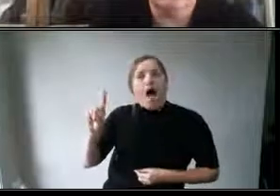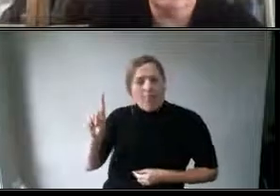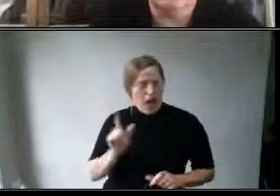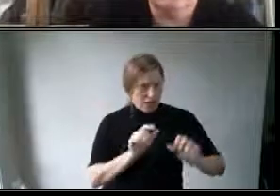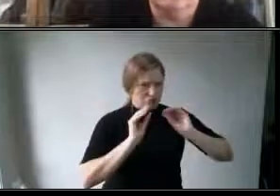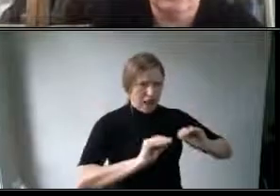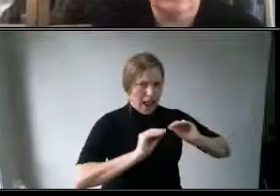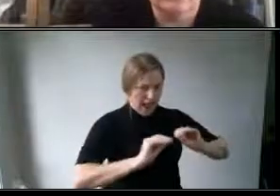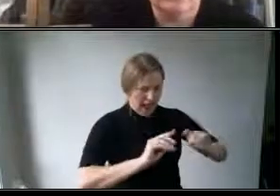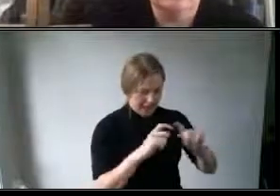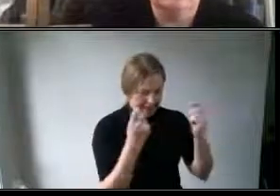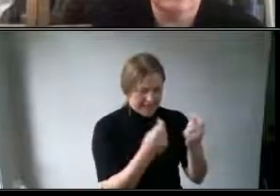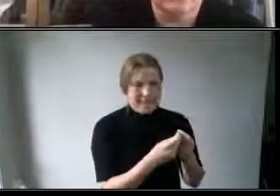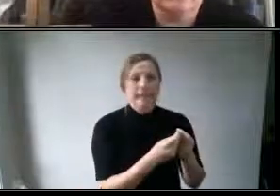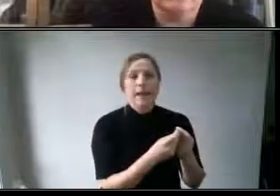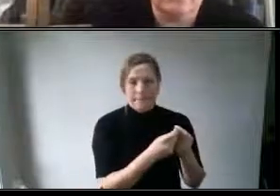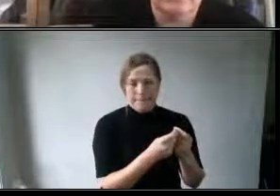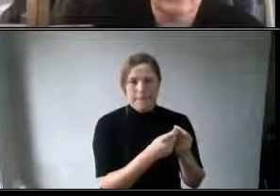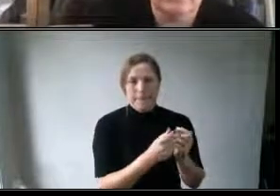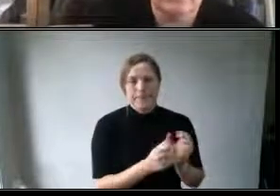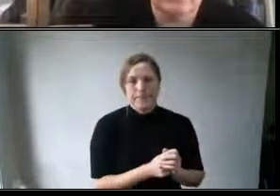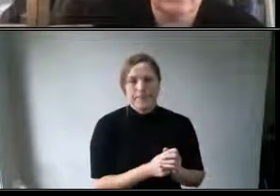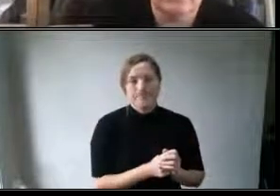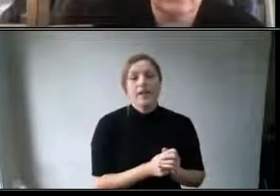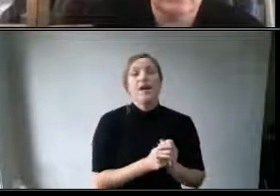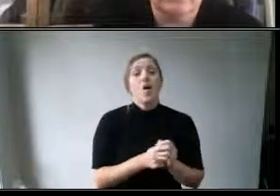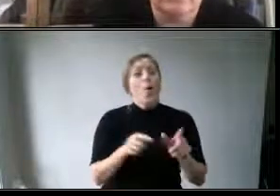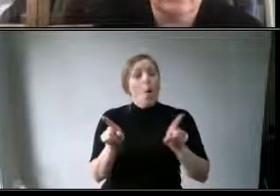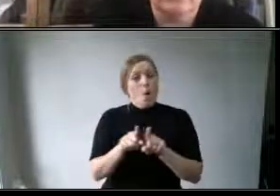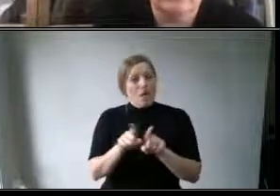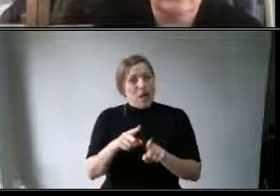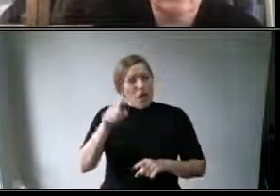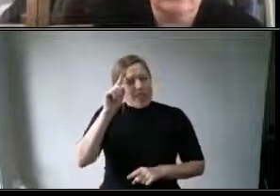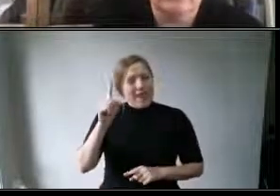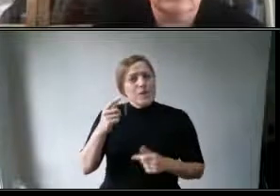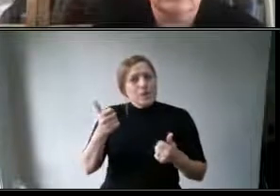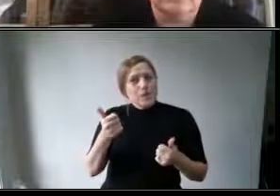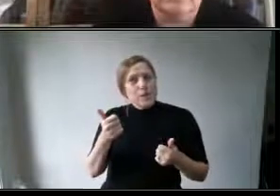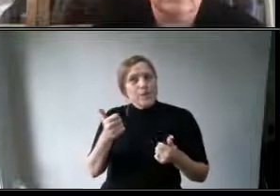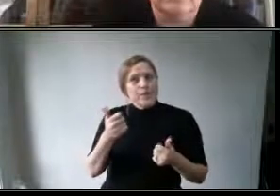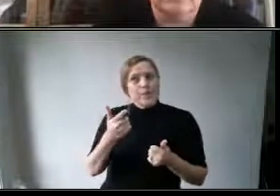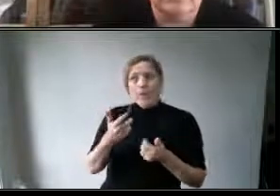explore and to develop and getting their input into what that might be so you might offer